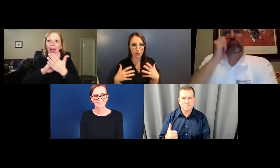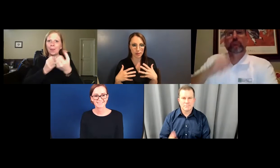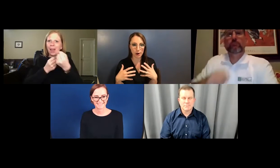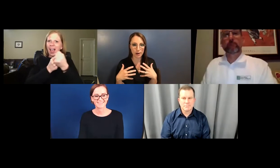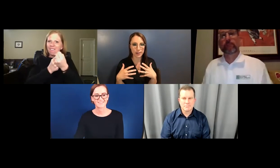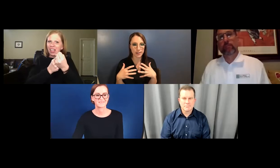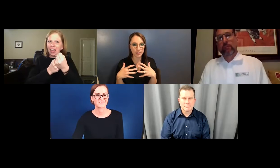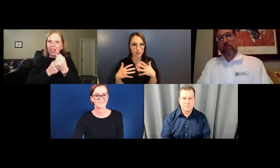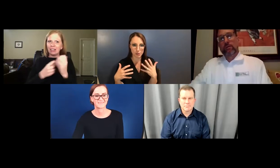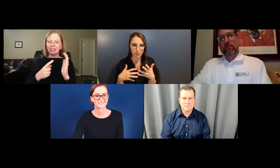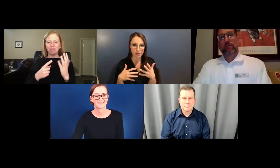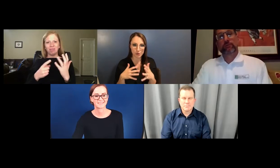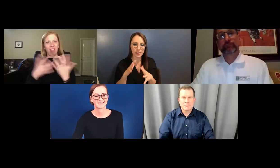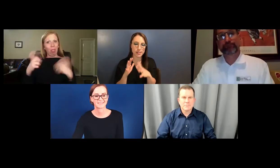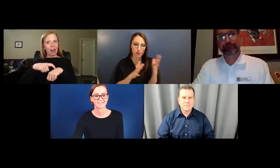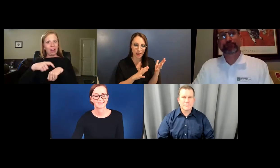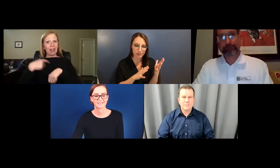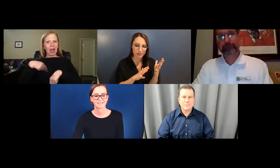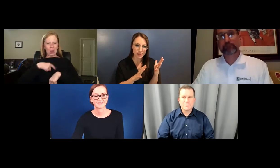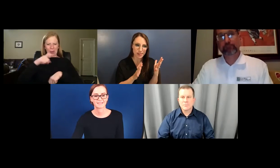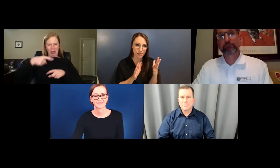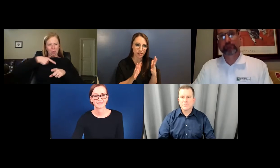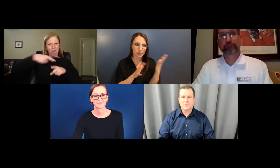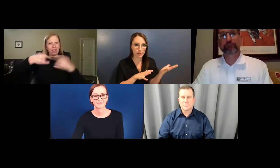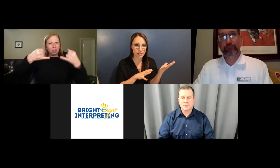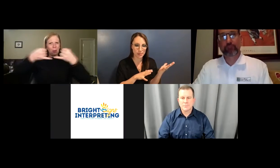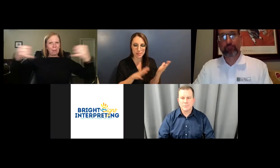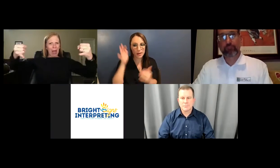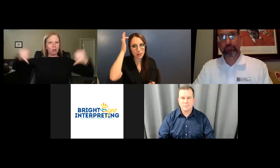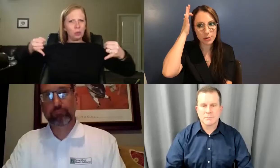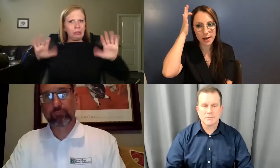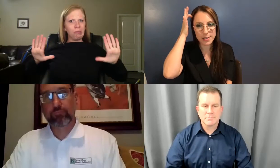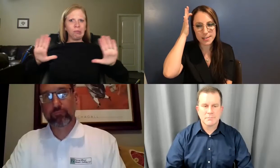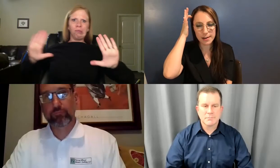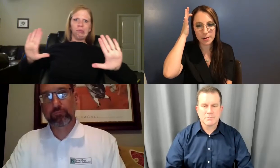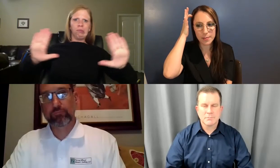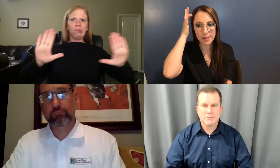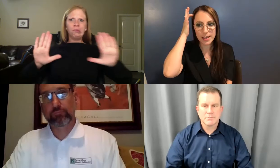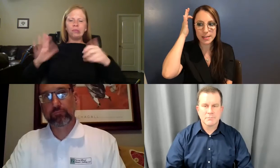within our professional boundaries. So that is something that sometimes can't be utilized